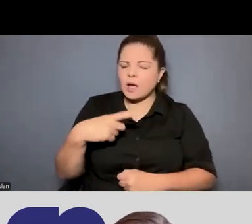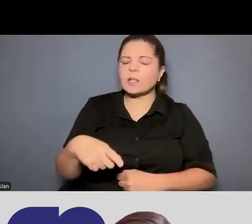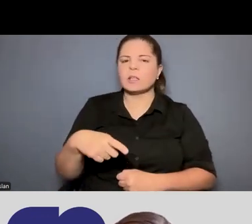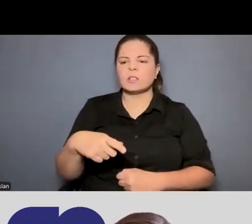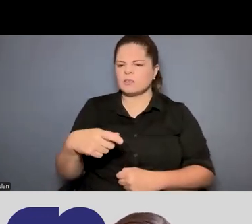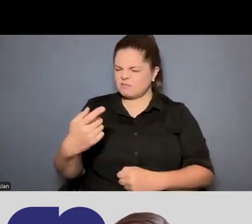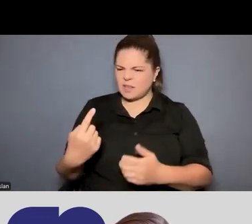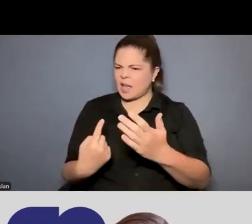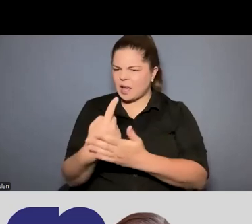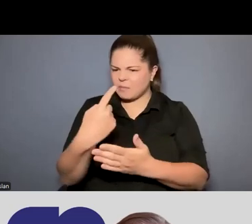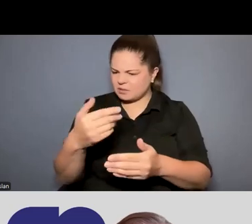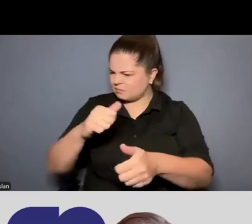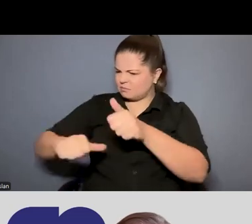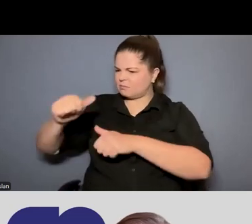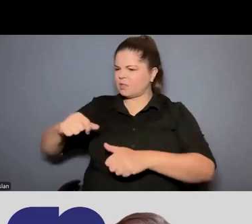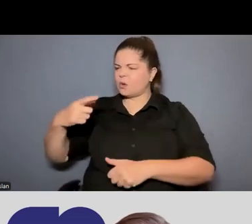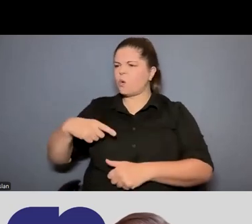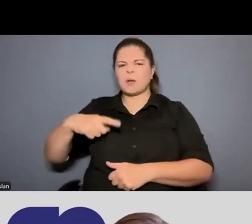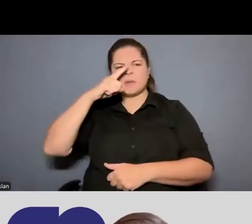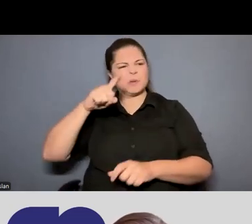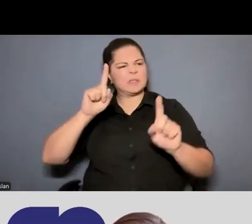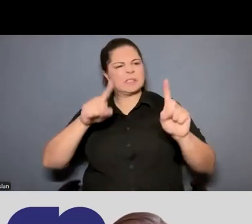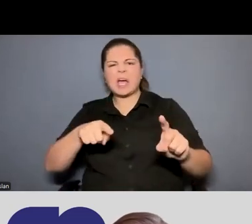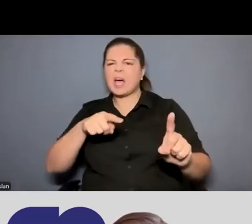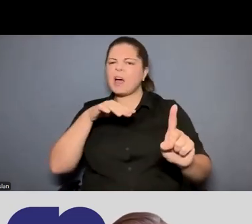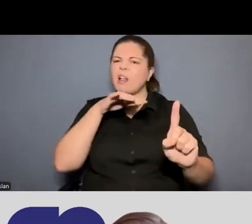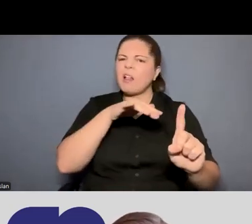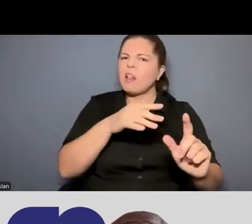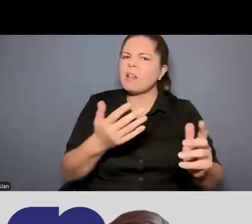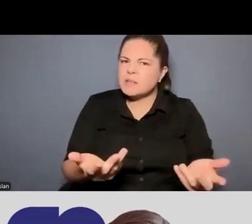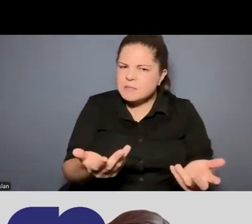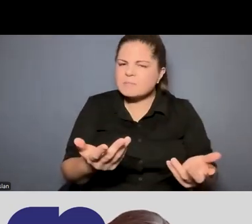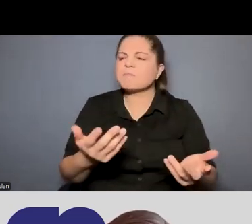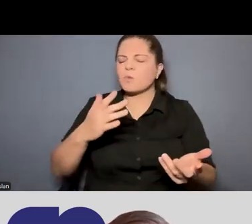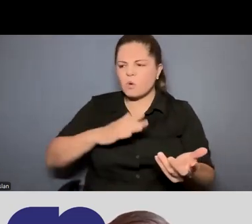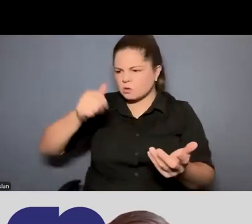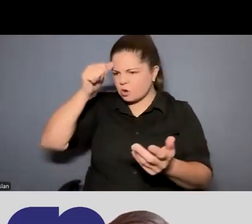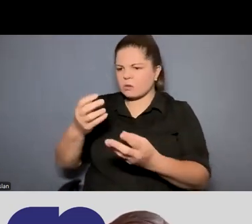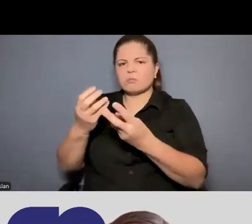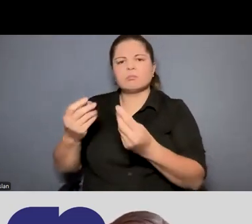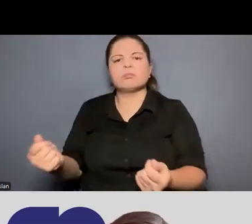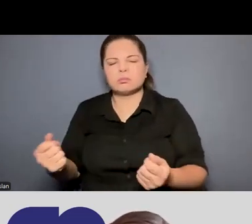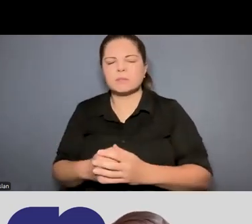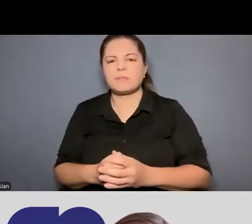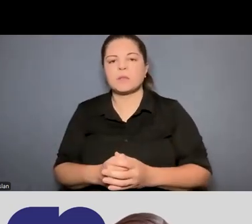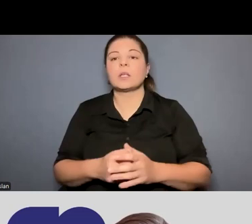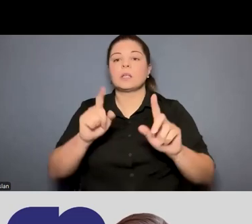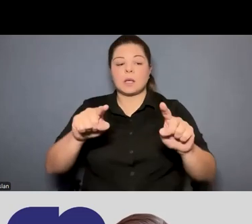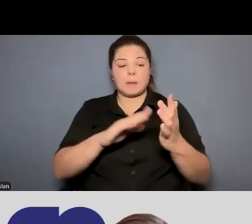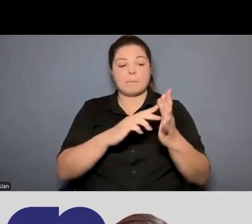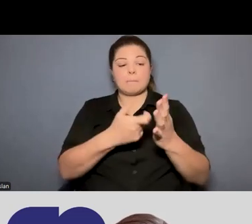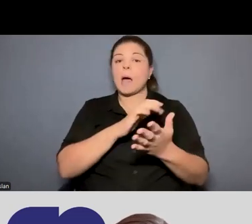them. The Respect at Work Inquiry Report, which was delivered in March 2020, made 55